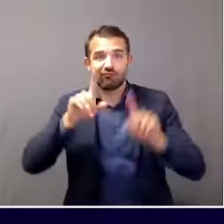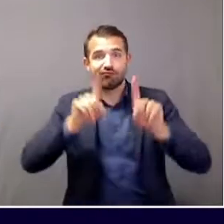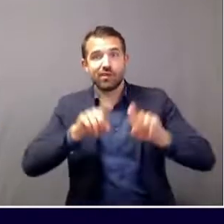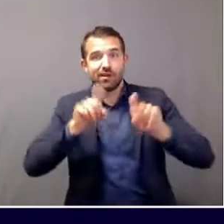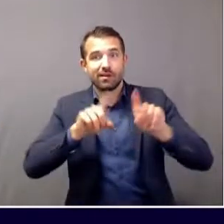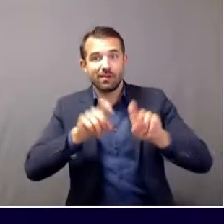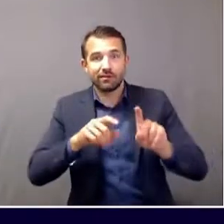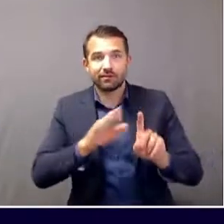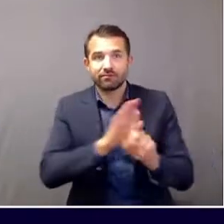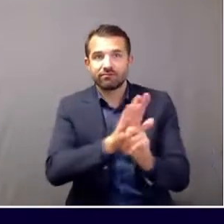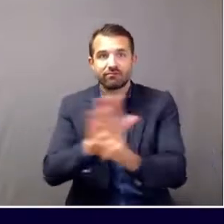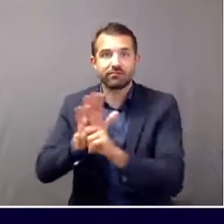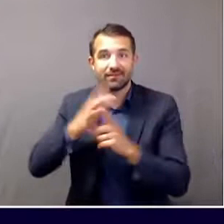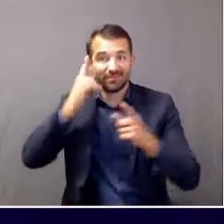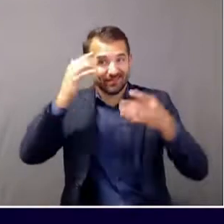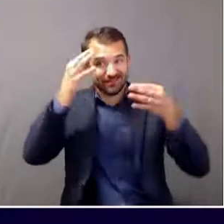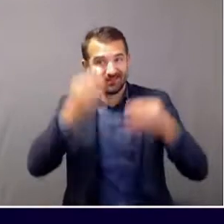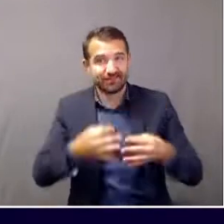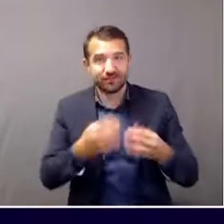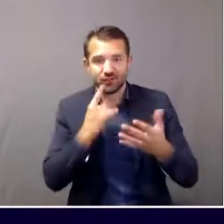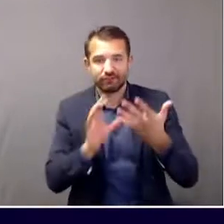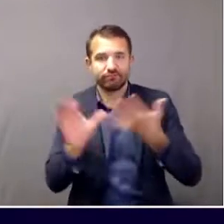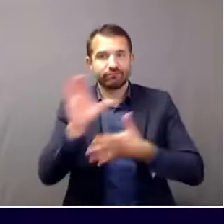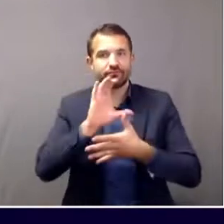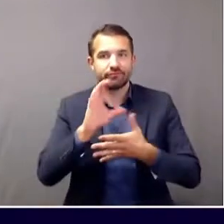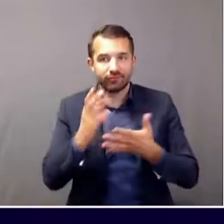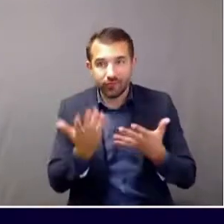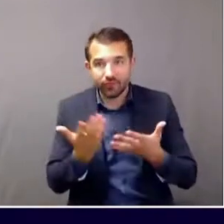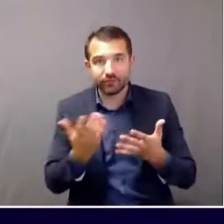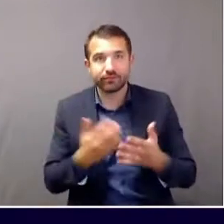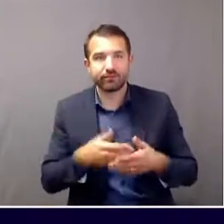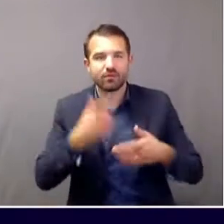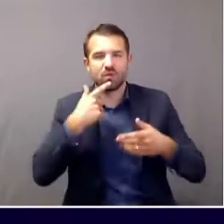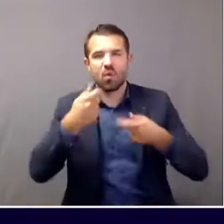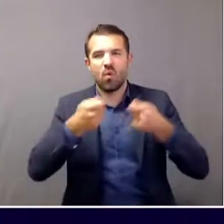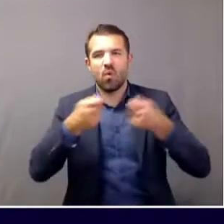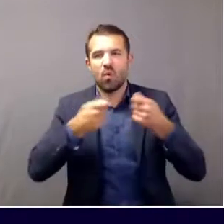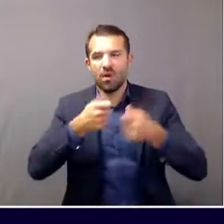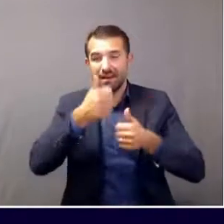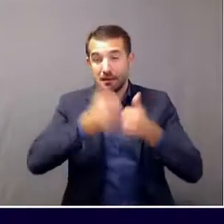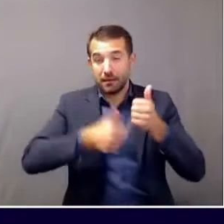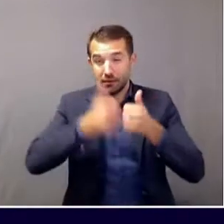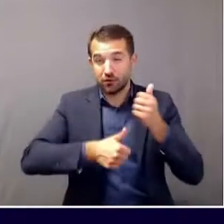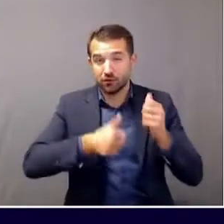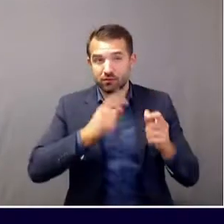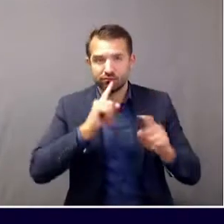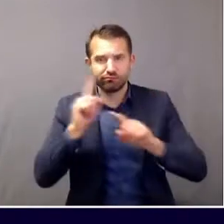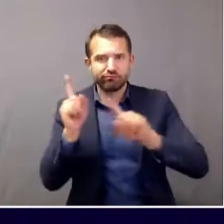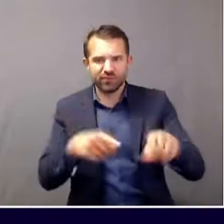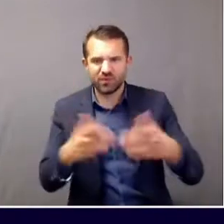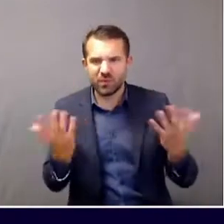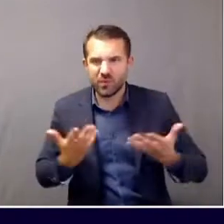criteria that govern the answers